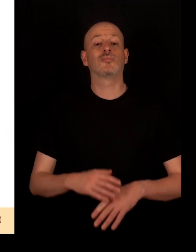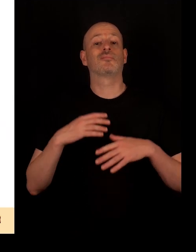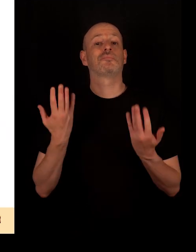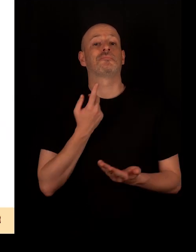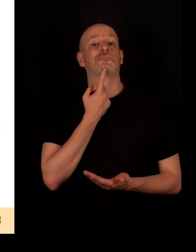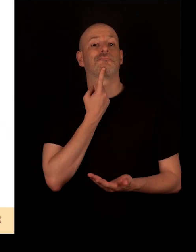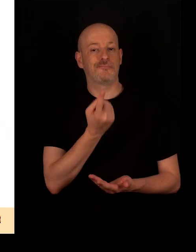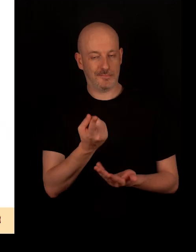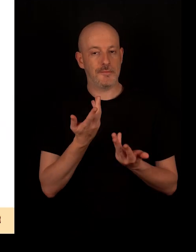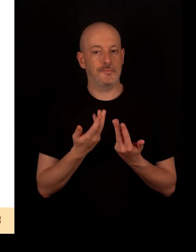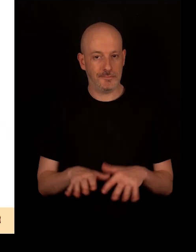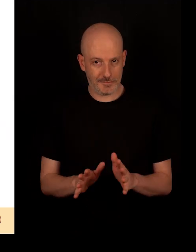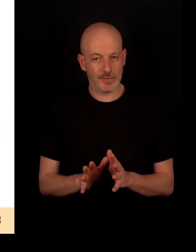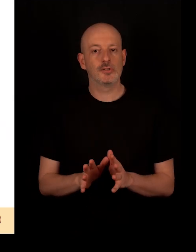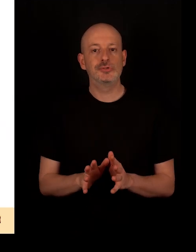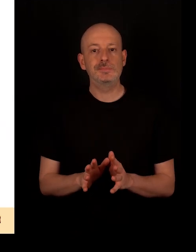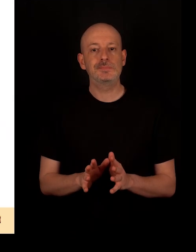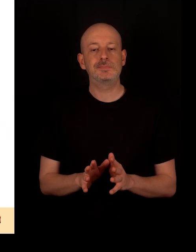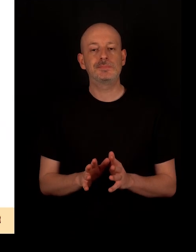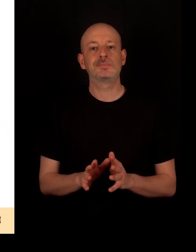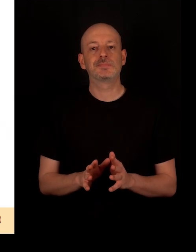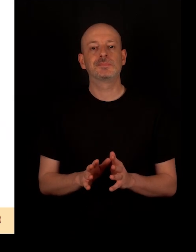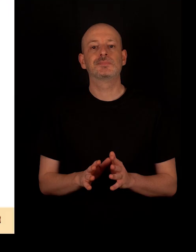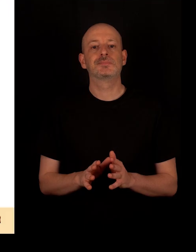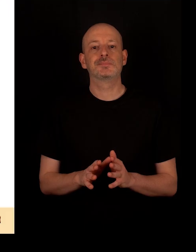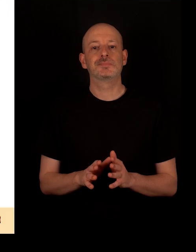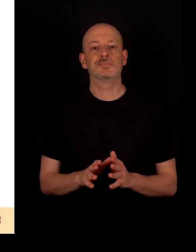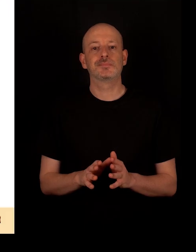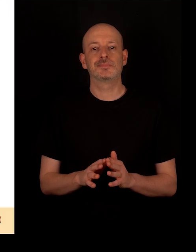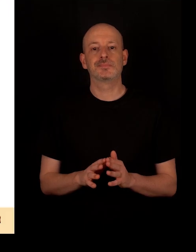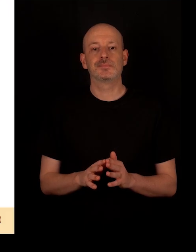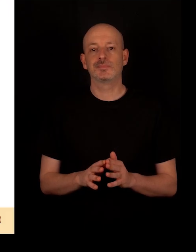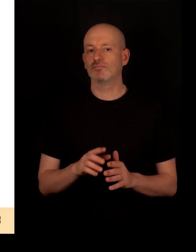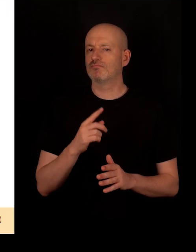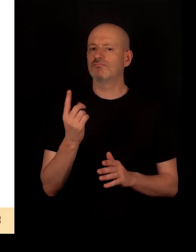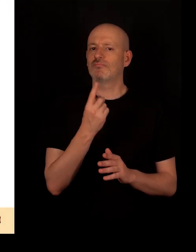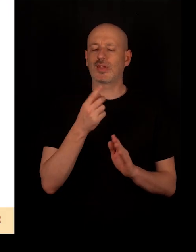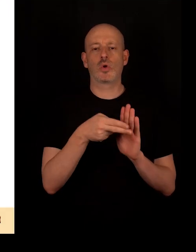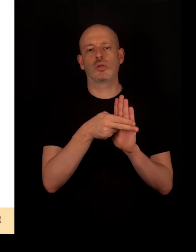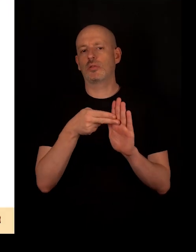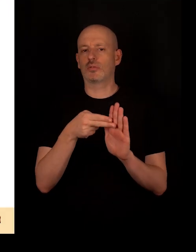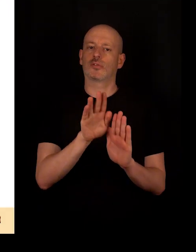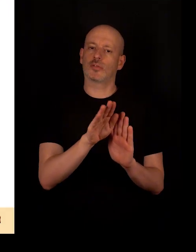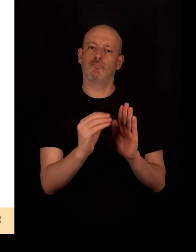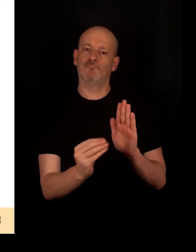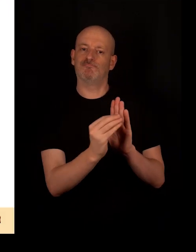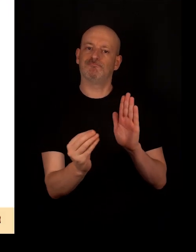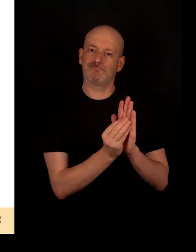And then as we said, we will always credit the name